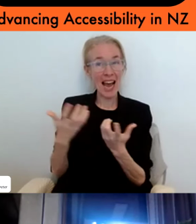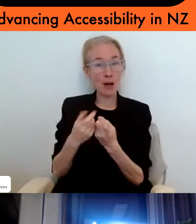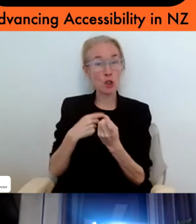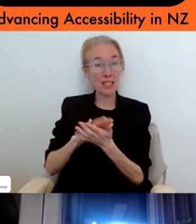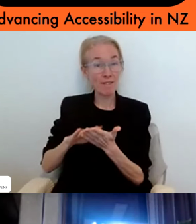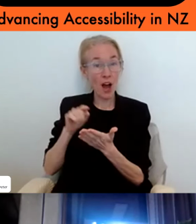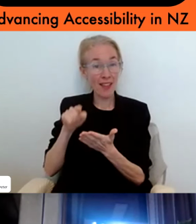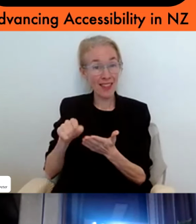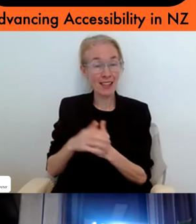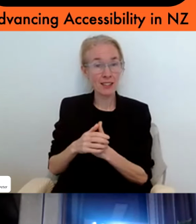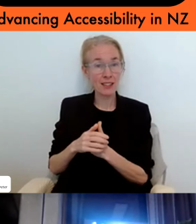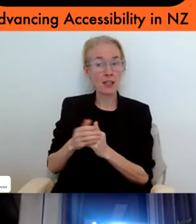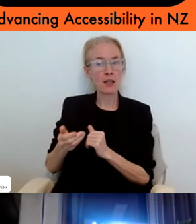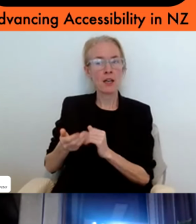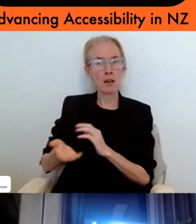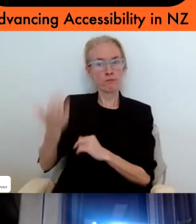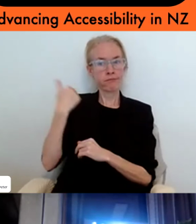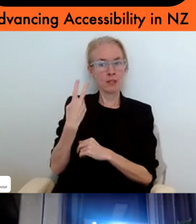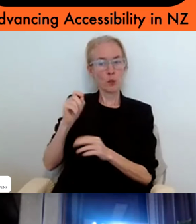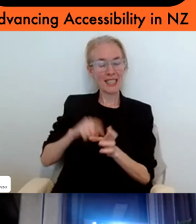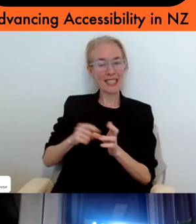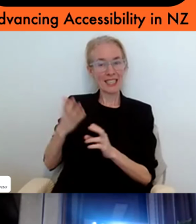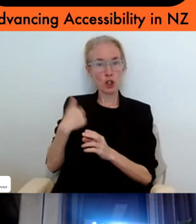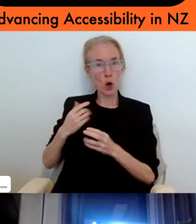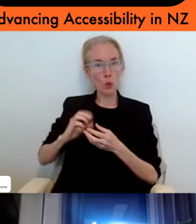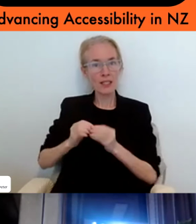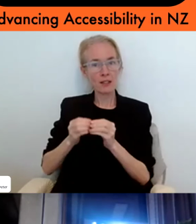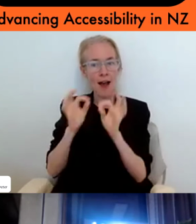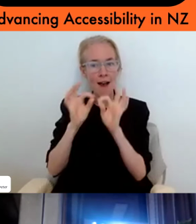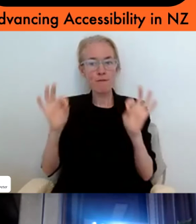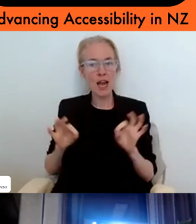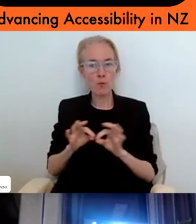ago a framework to define what accessible is. We have a process